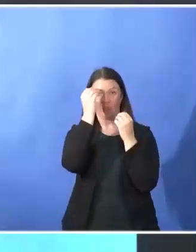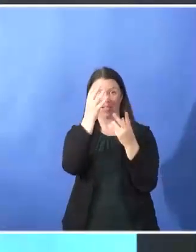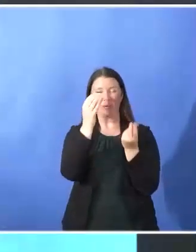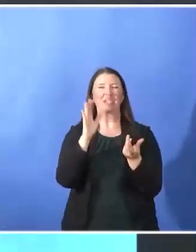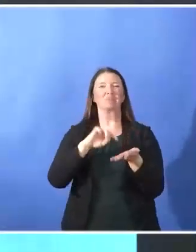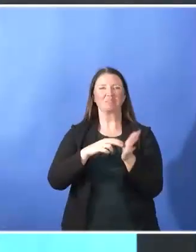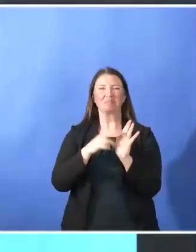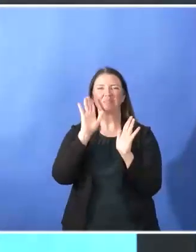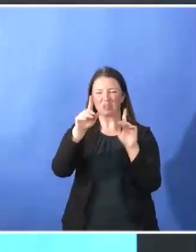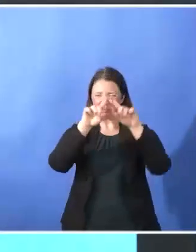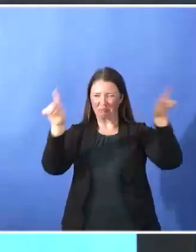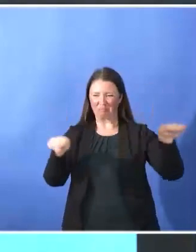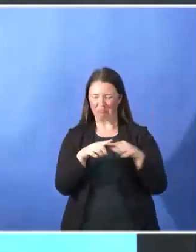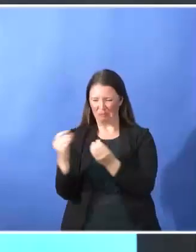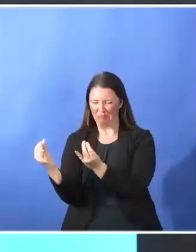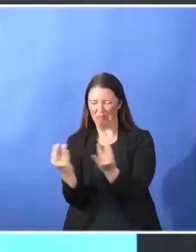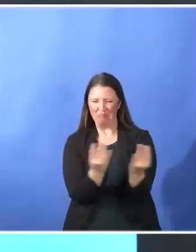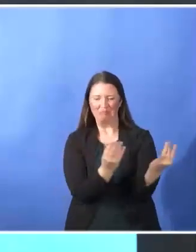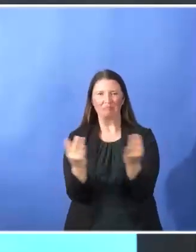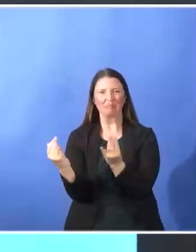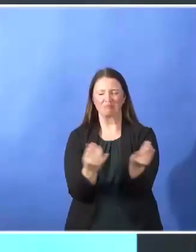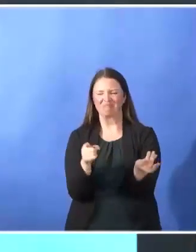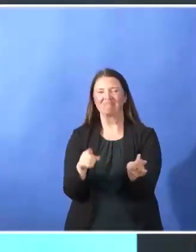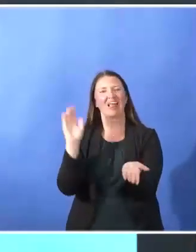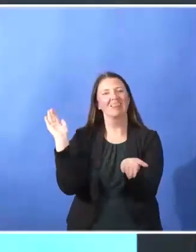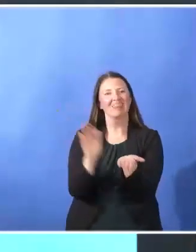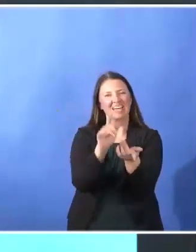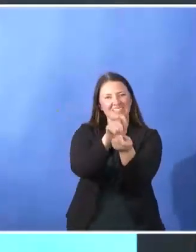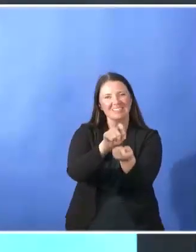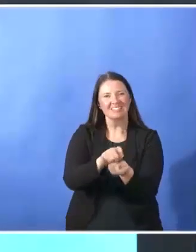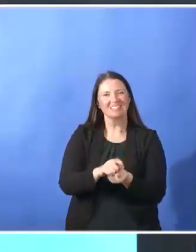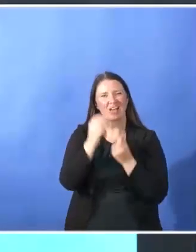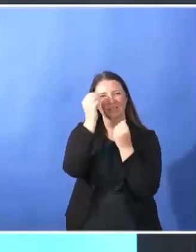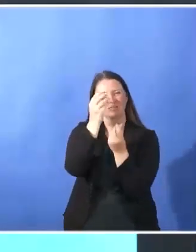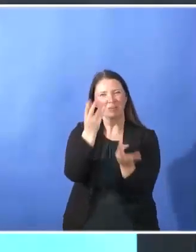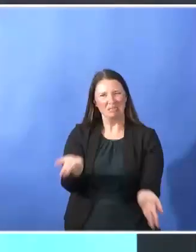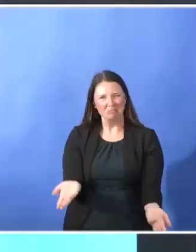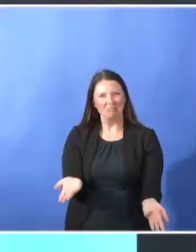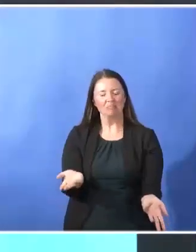MAY BE UNCLEAR. IN CASES WHERE THE AUDIO